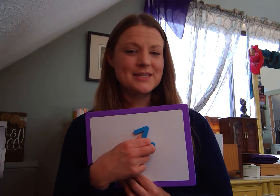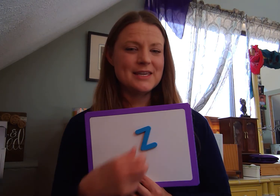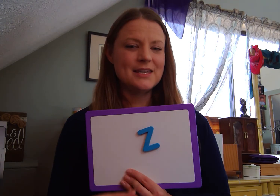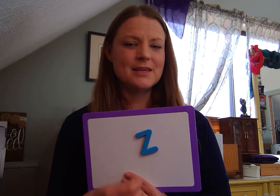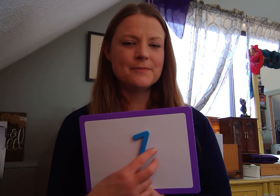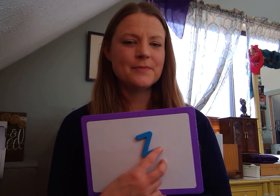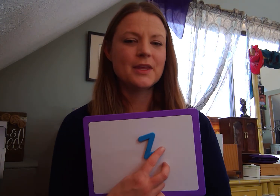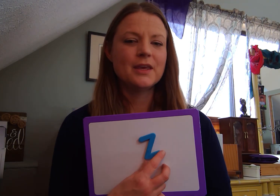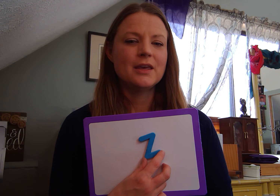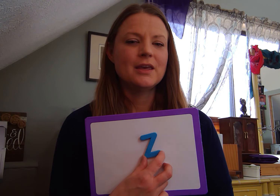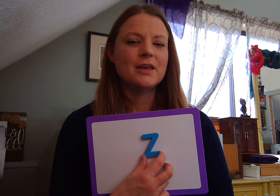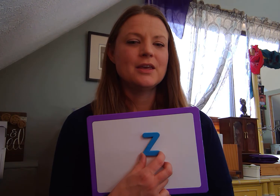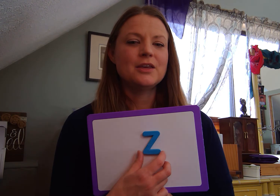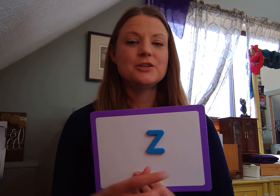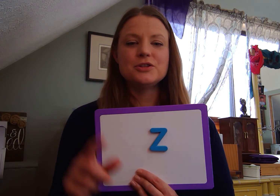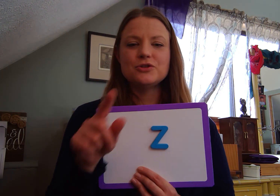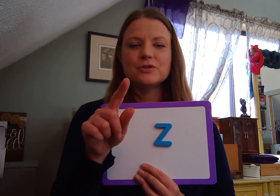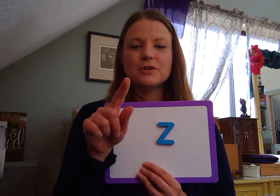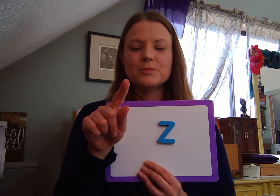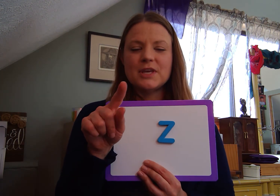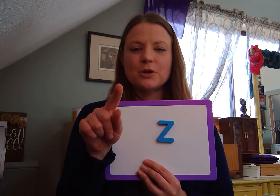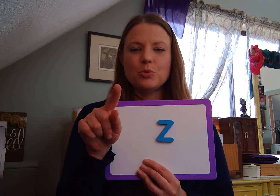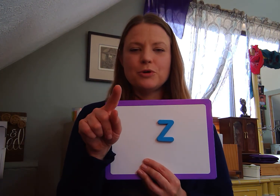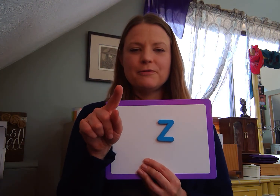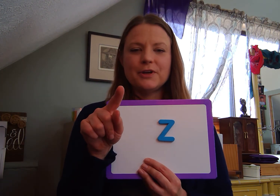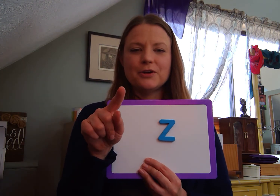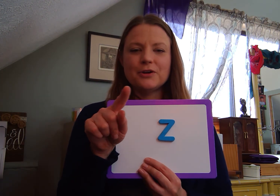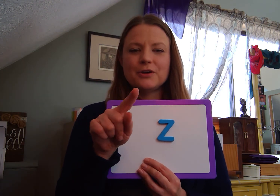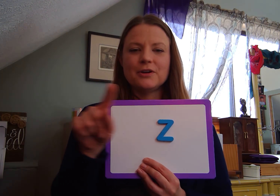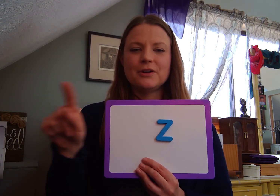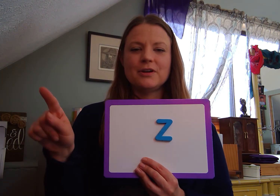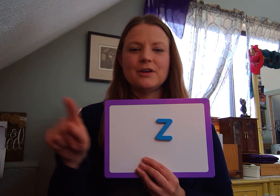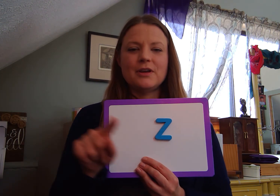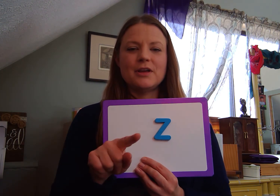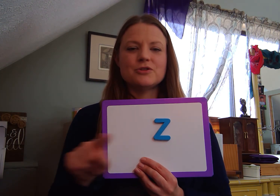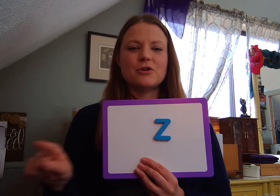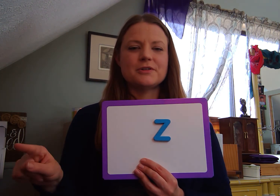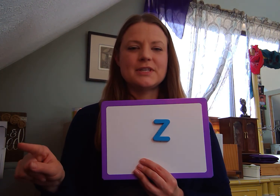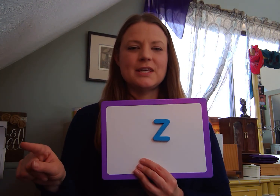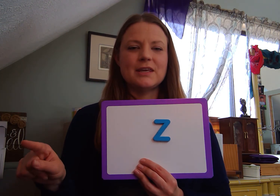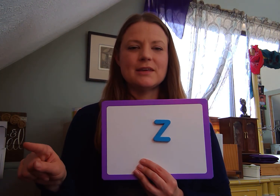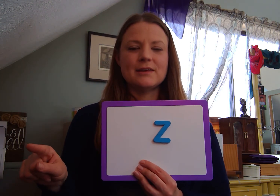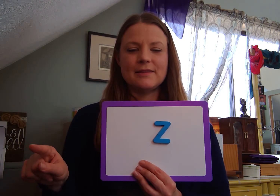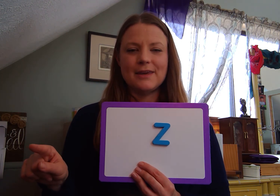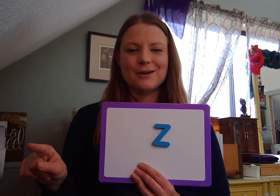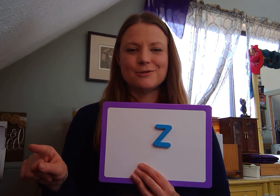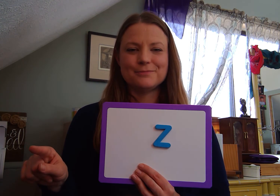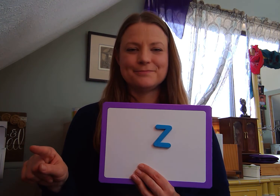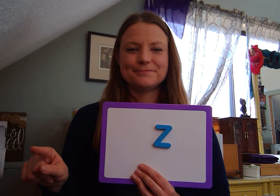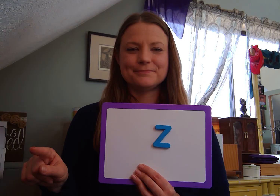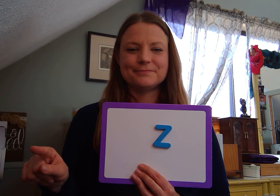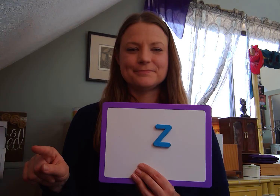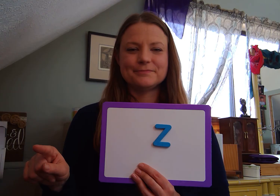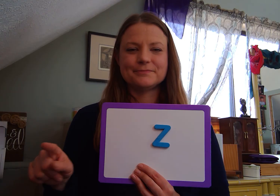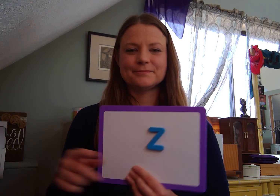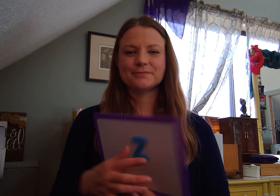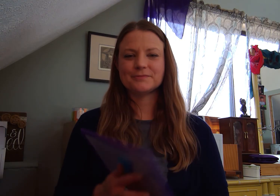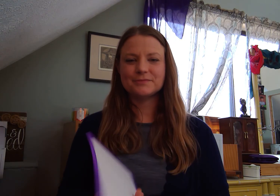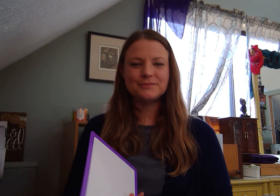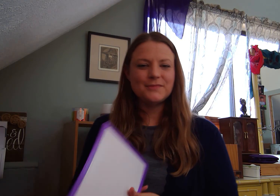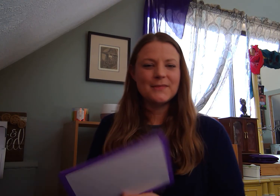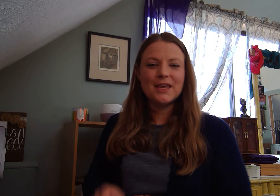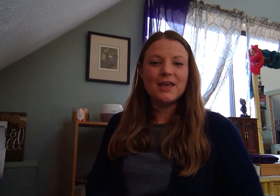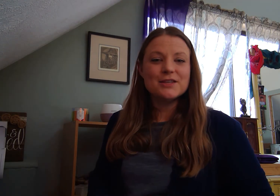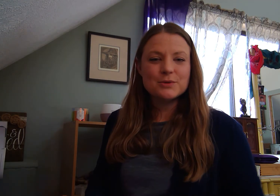and with "Z" you just take your pointer finger and draw "Z" in the air so